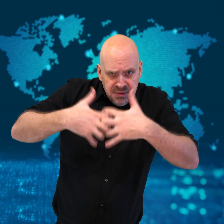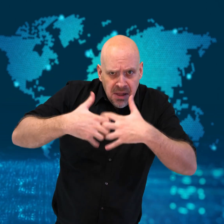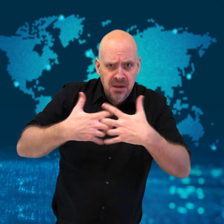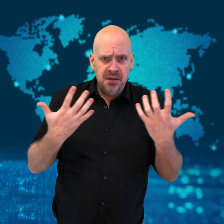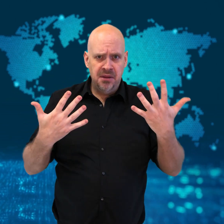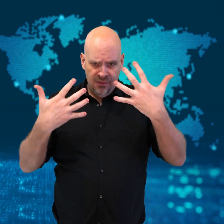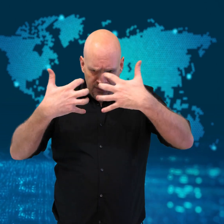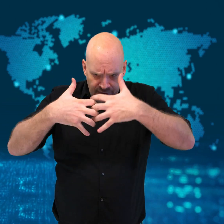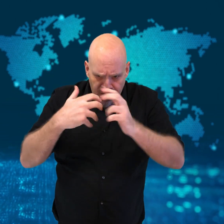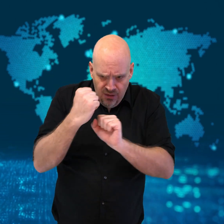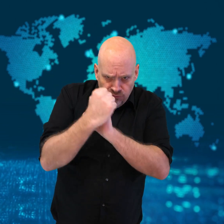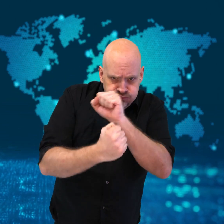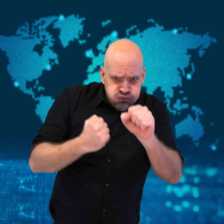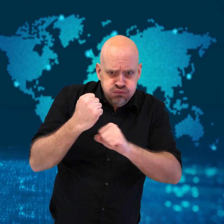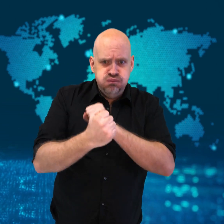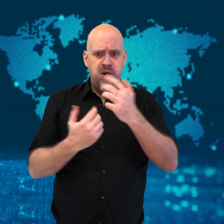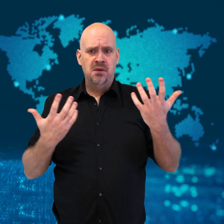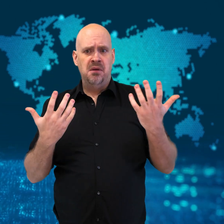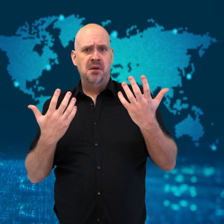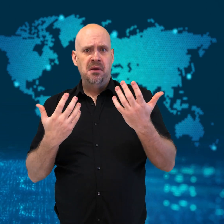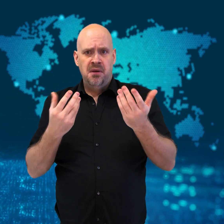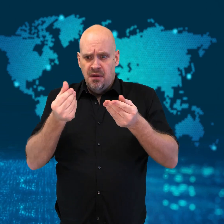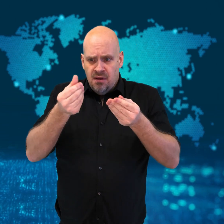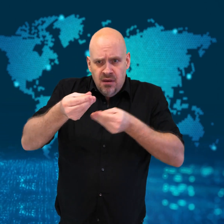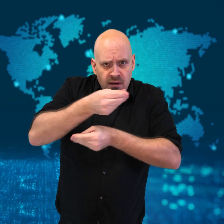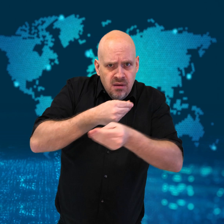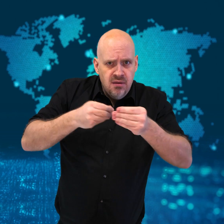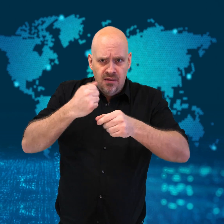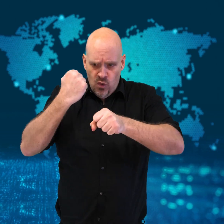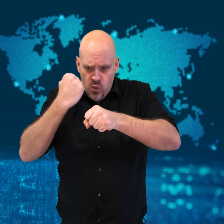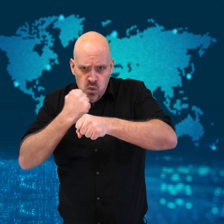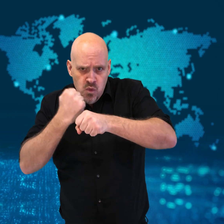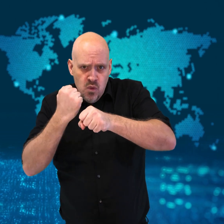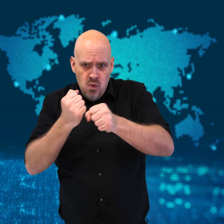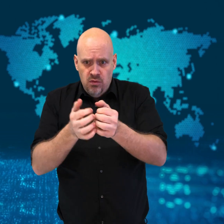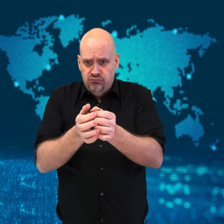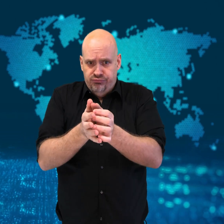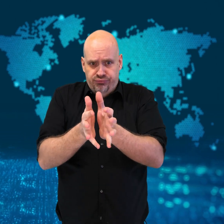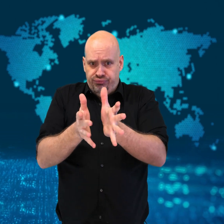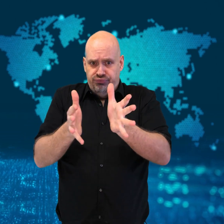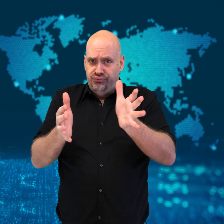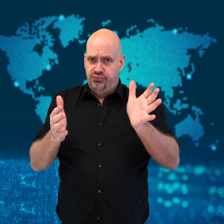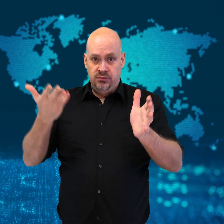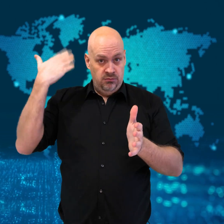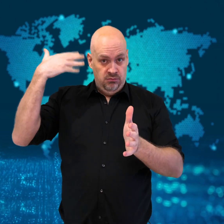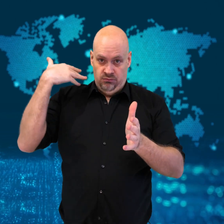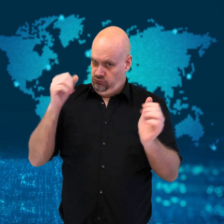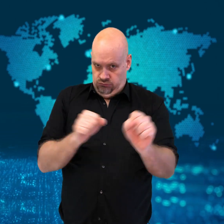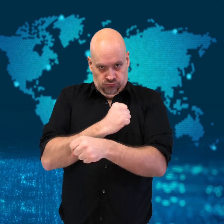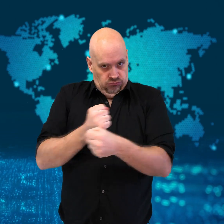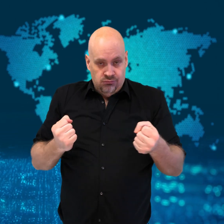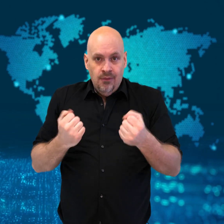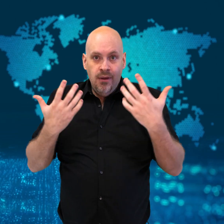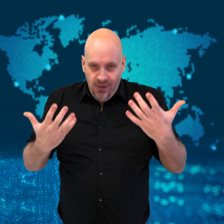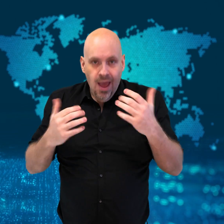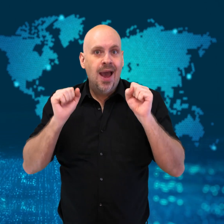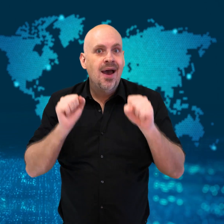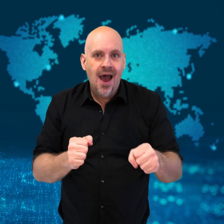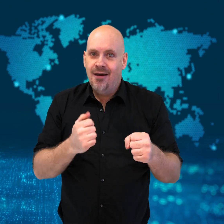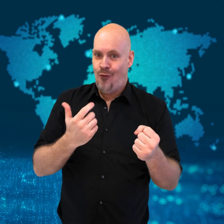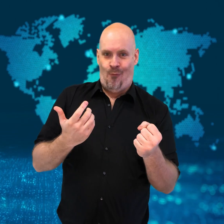and economic opportunities that have been closed to them.